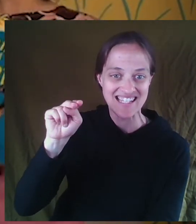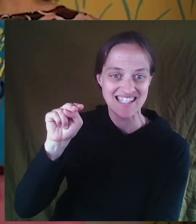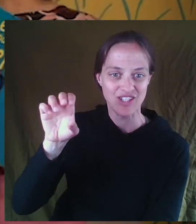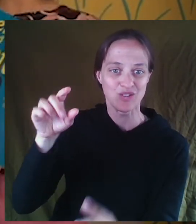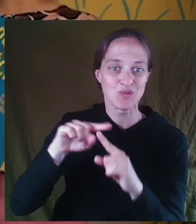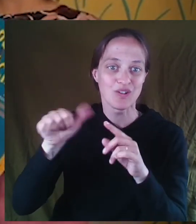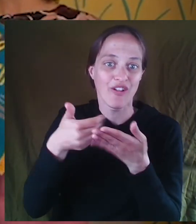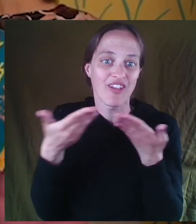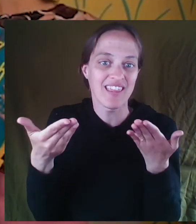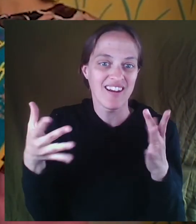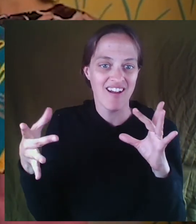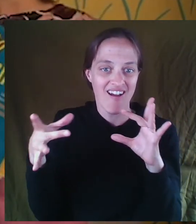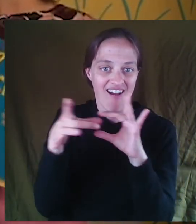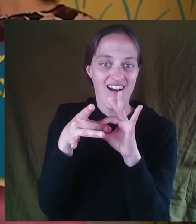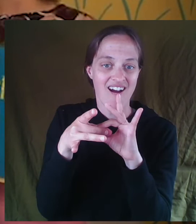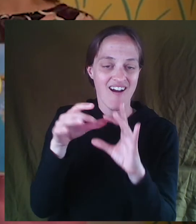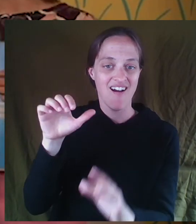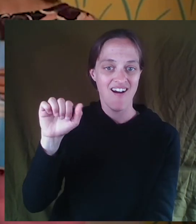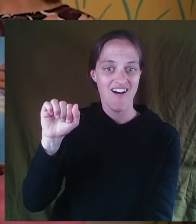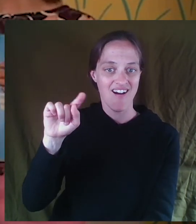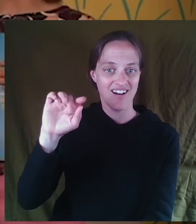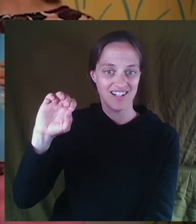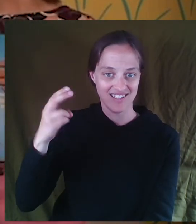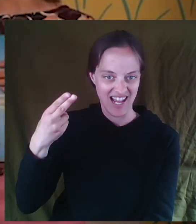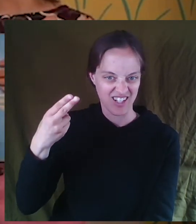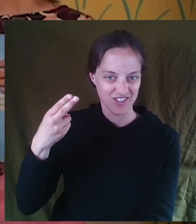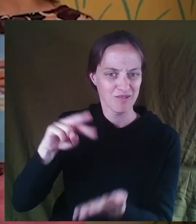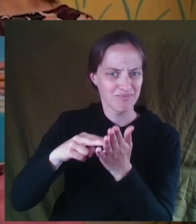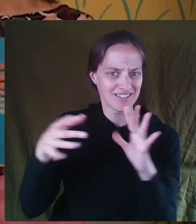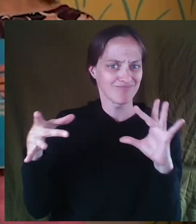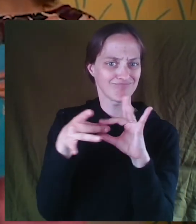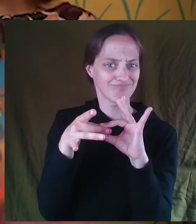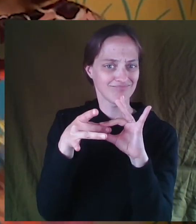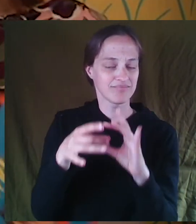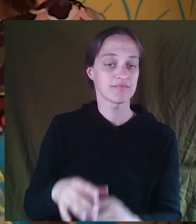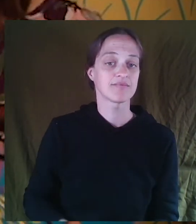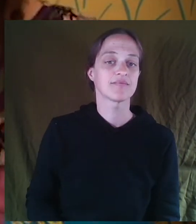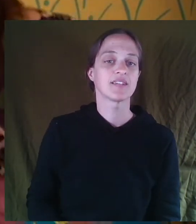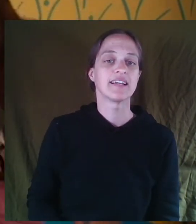That's what attach means. I have a question for you and